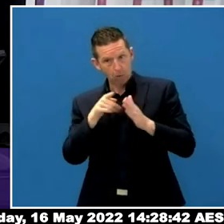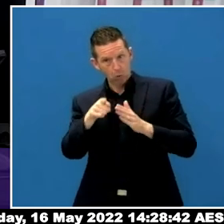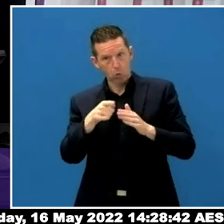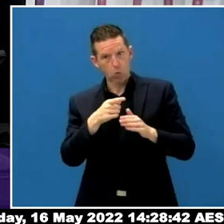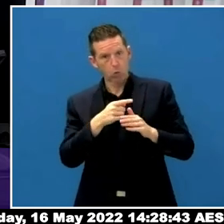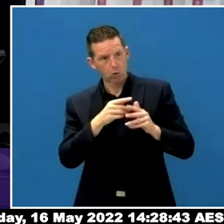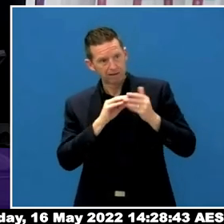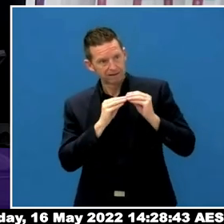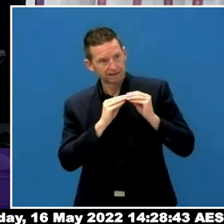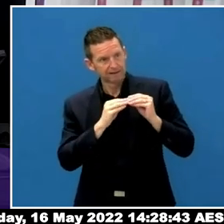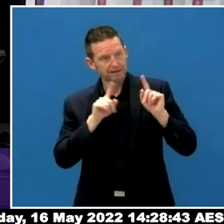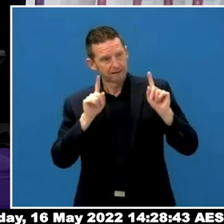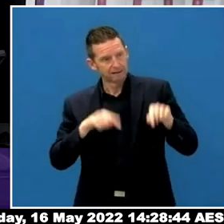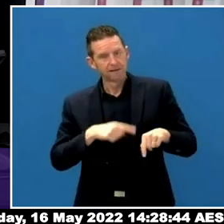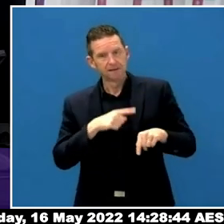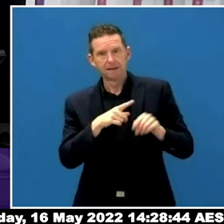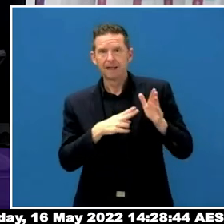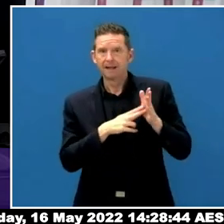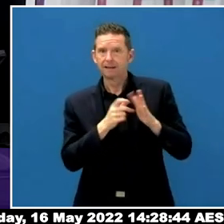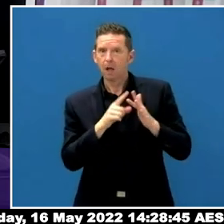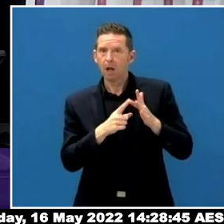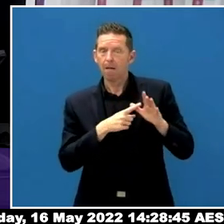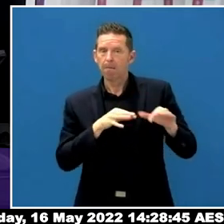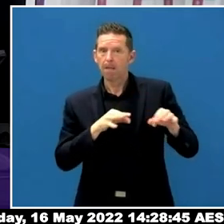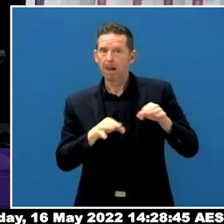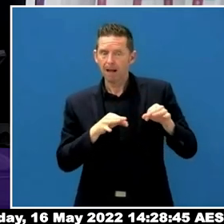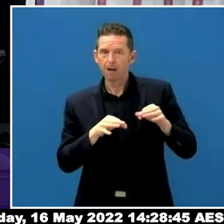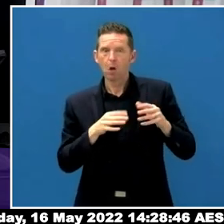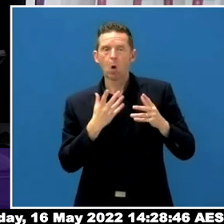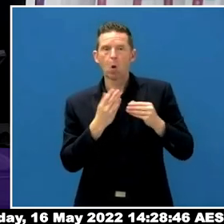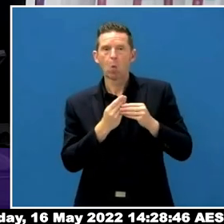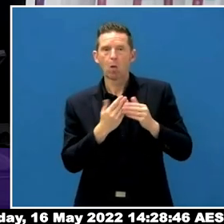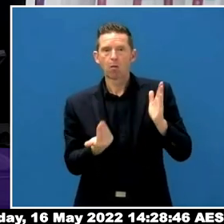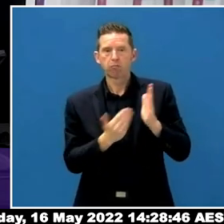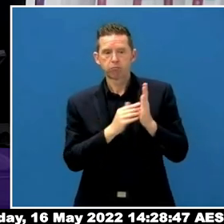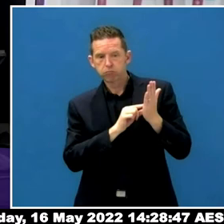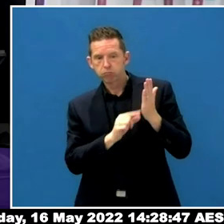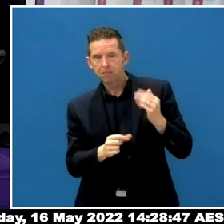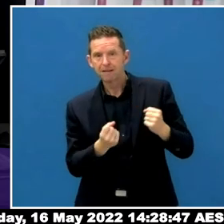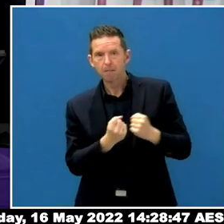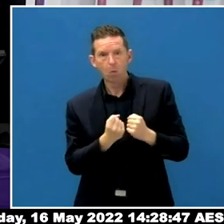plan providing for additional support? They did. CHAIR: What did they do?